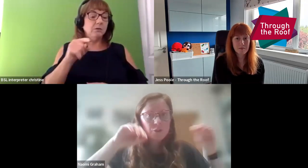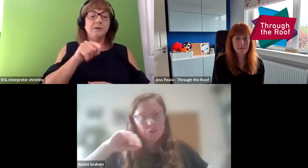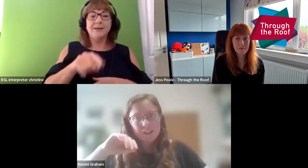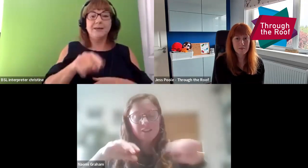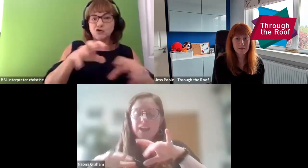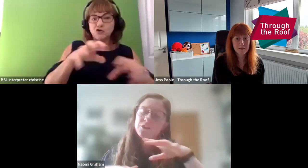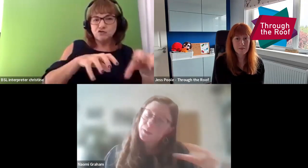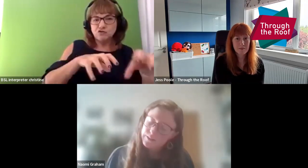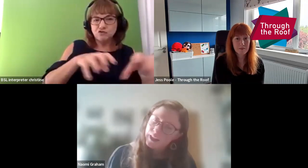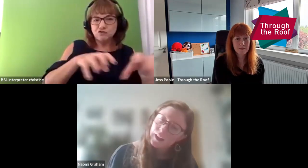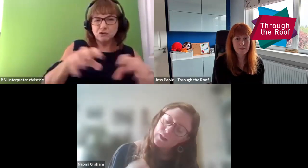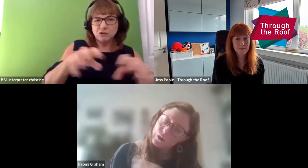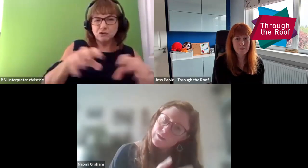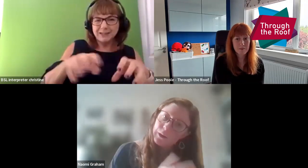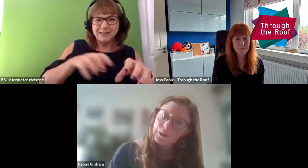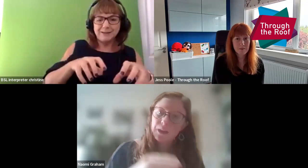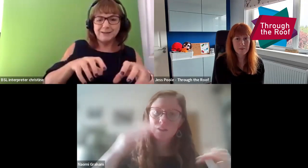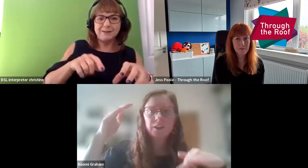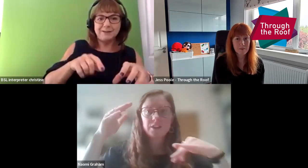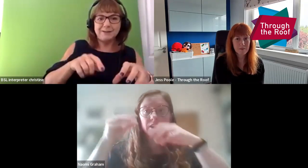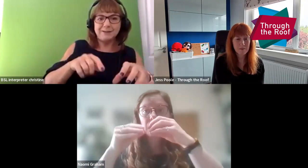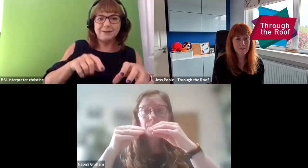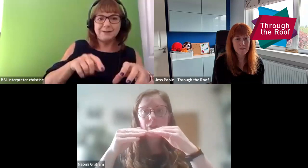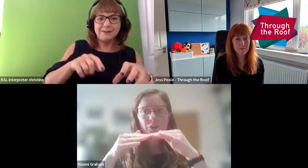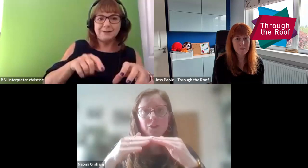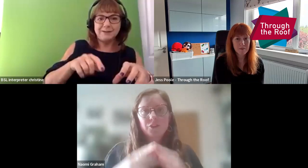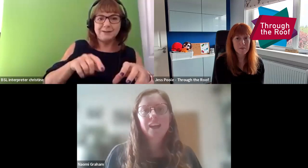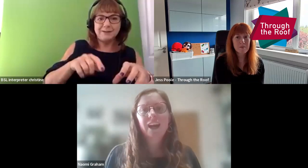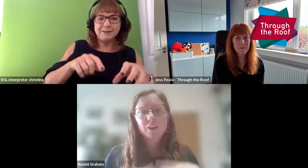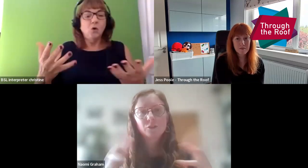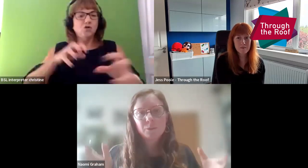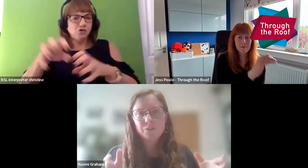or struggling to engage because they're too slow, and a bit lethargic to concentrate. I had a group